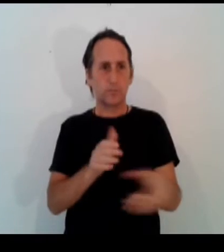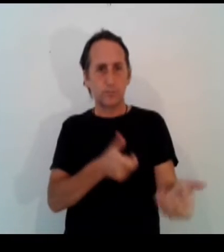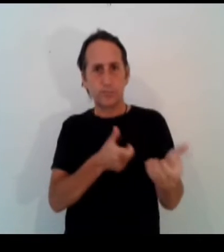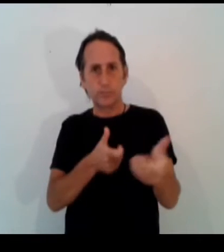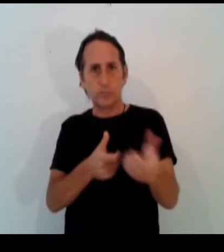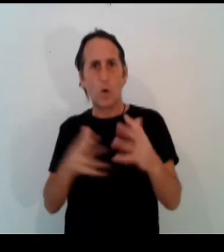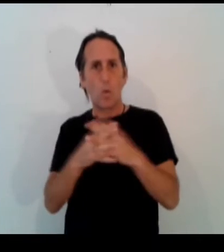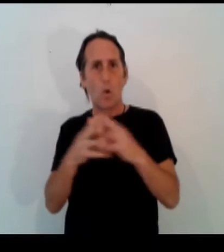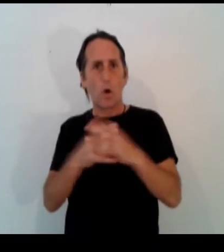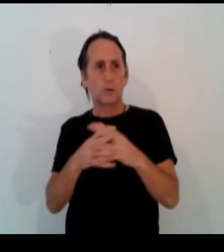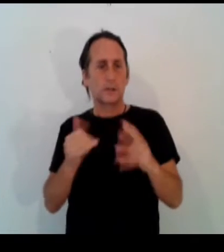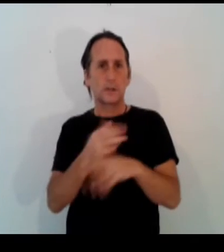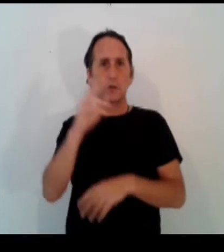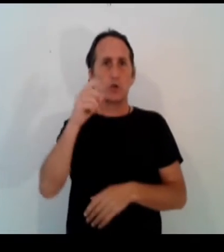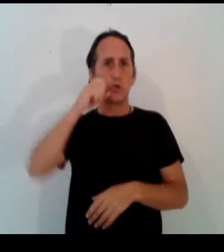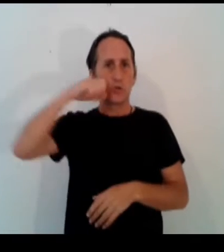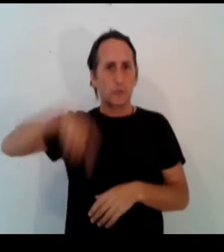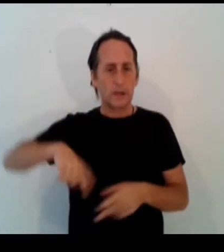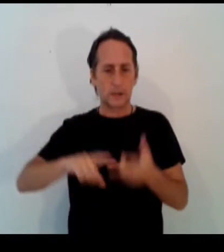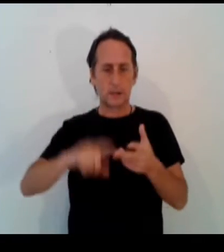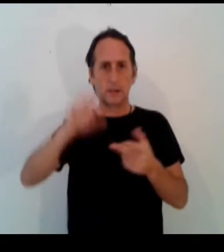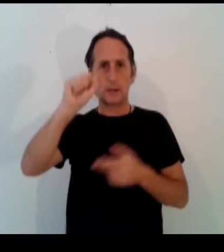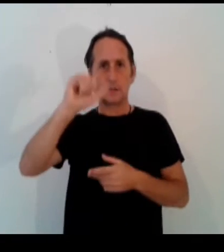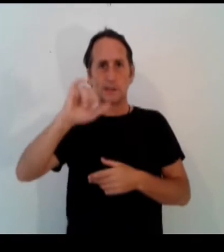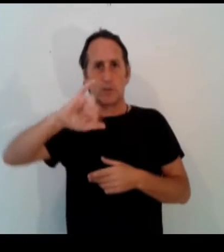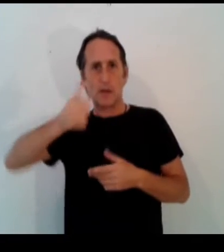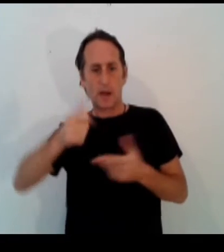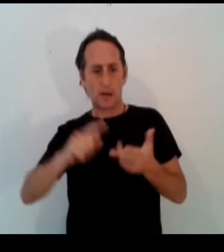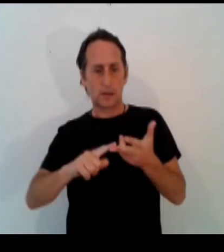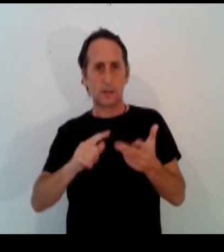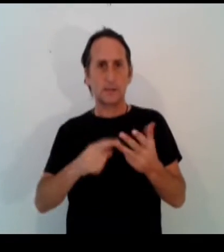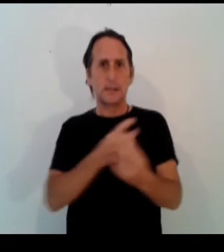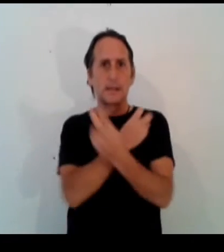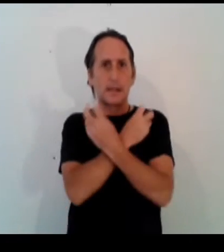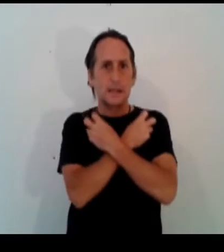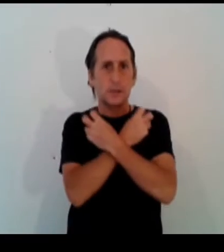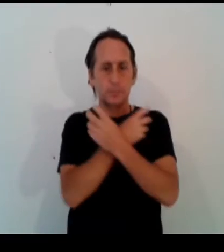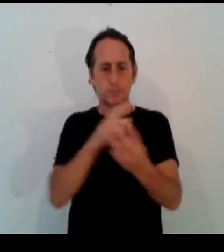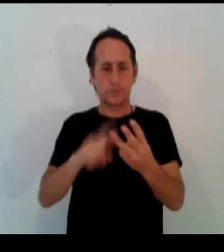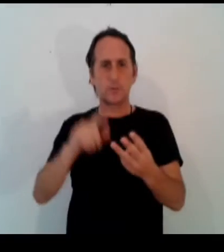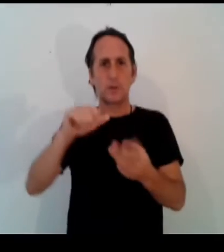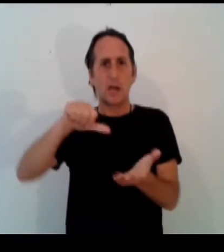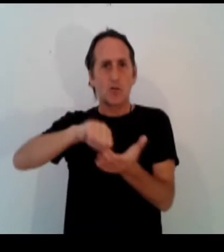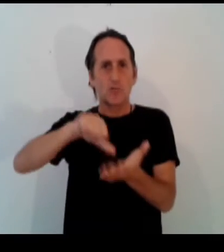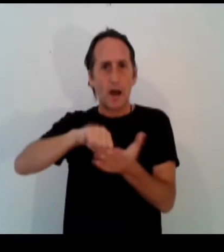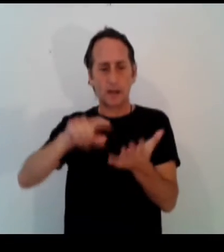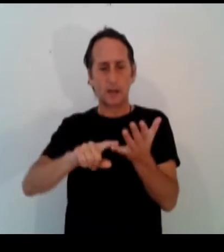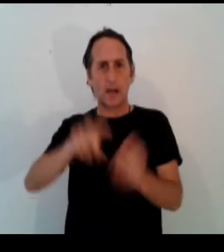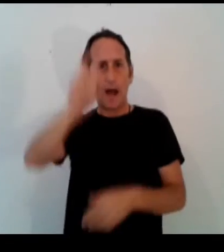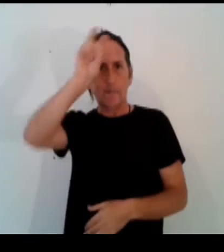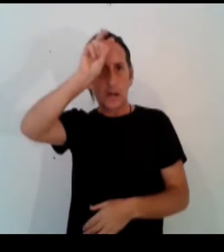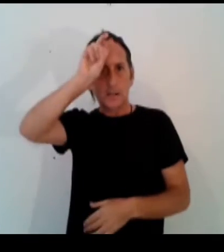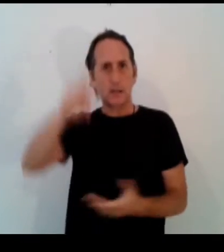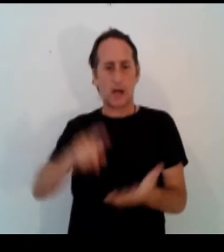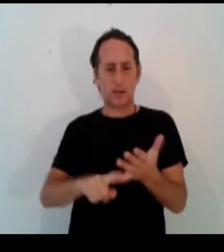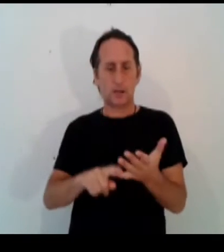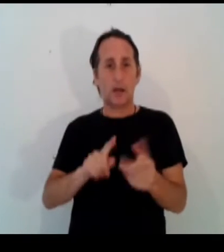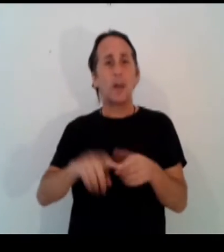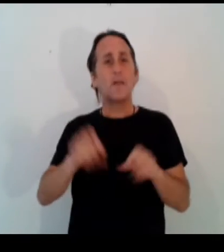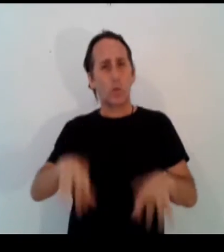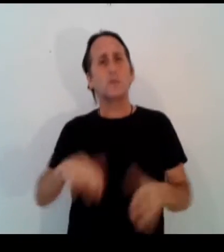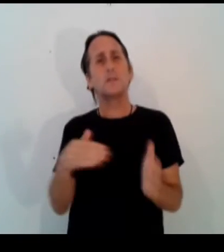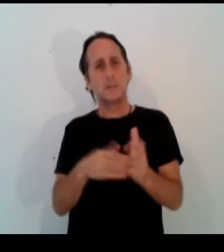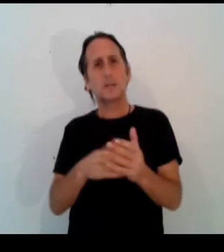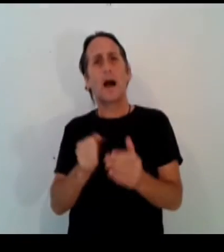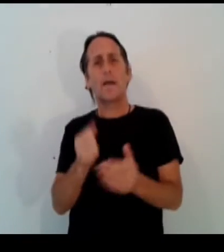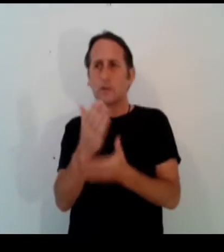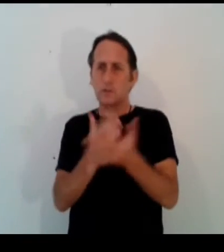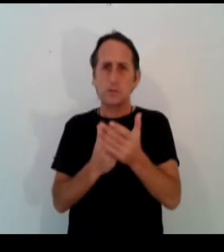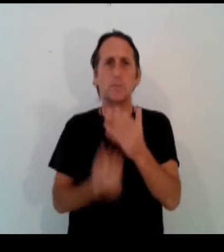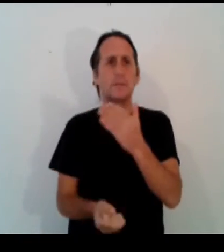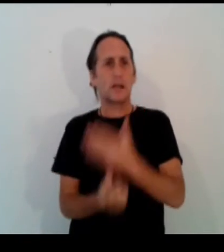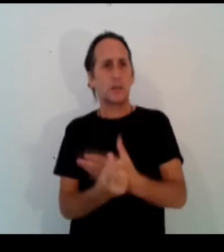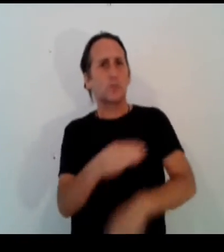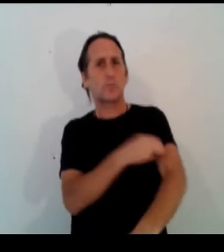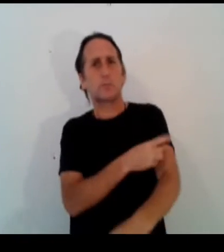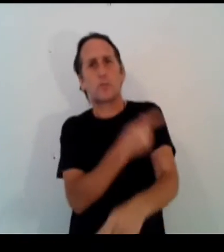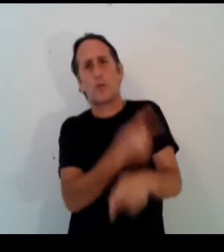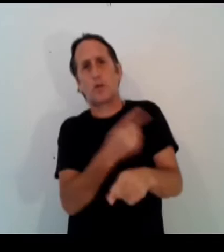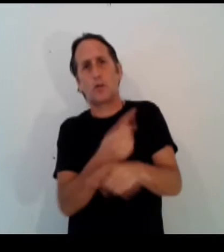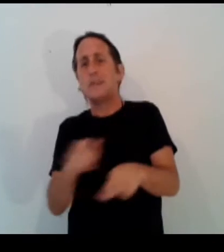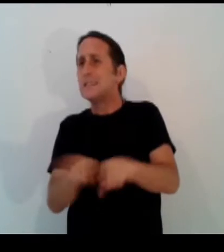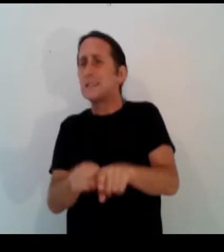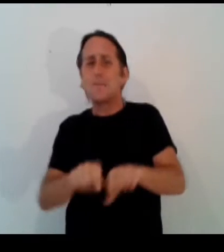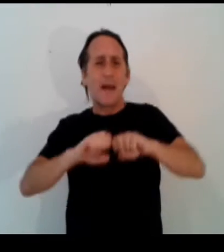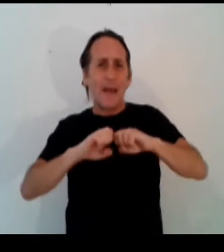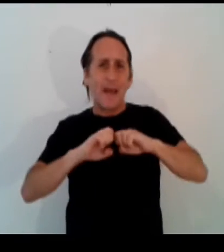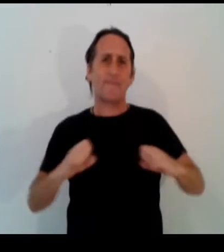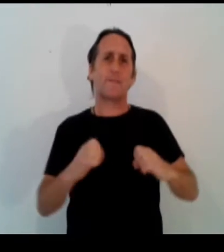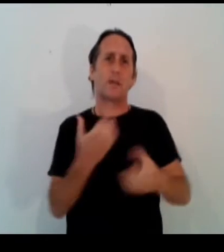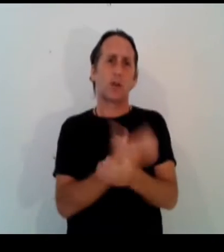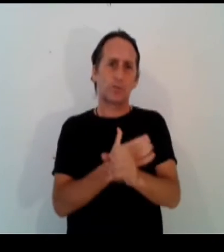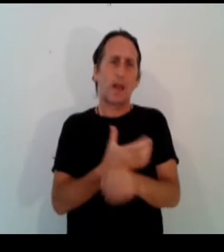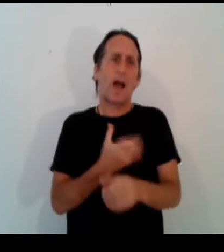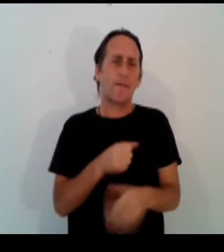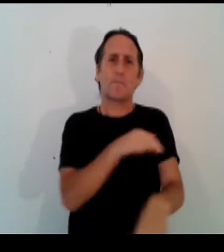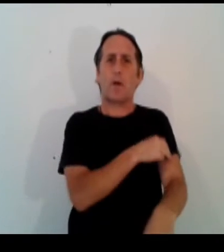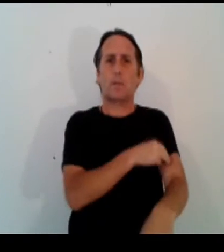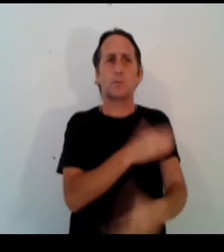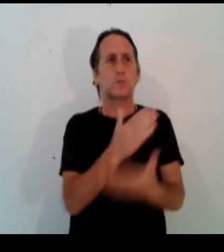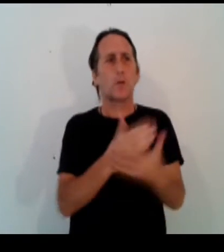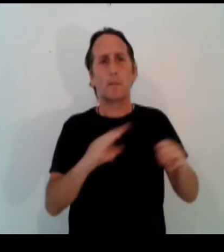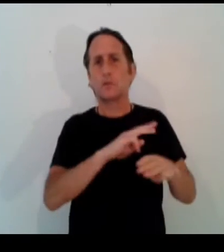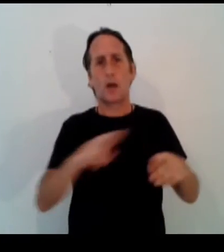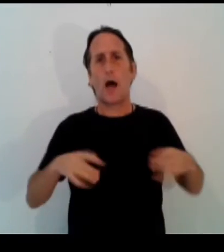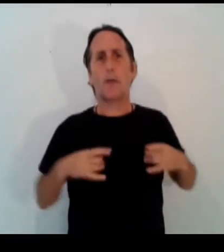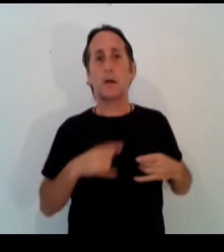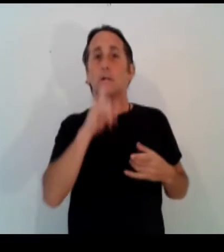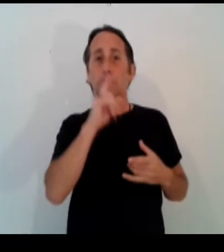the wars created in the Ukraine, Syria, Egypt, Iraq, Afghanistan, and of course yes there are issues, like every country has issues, where people aren't happy